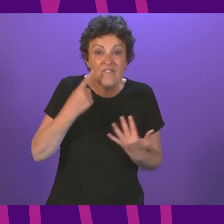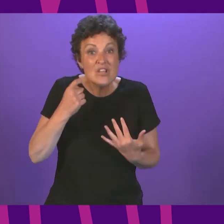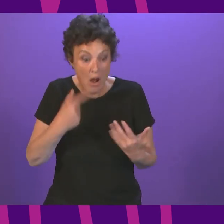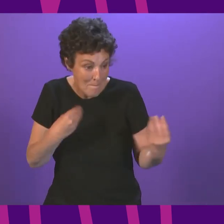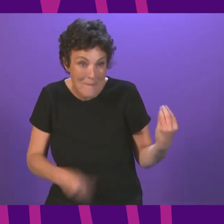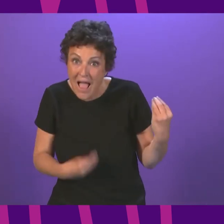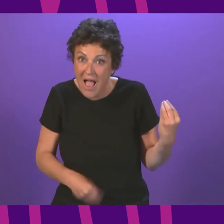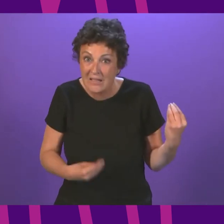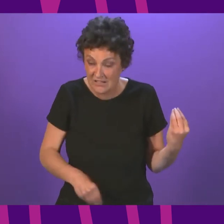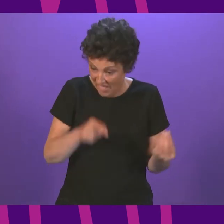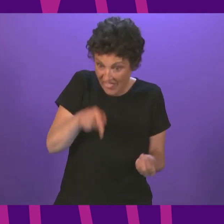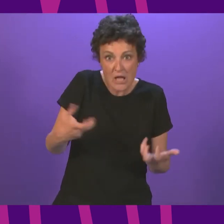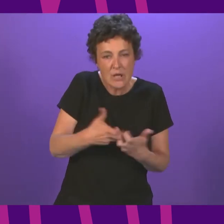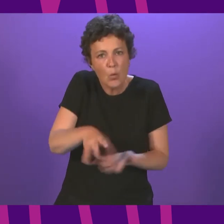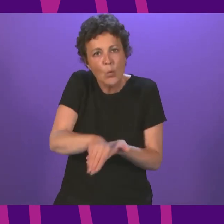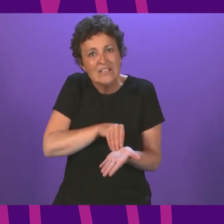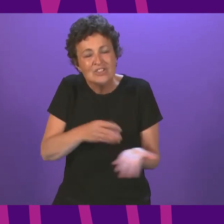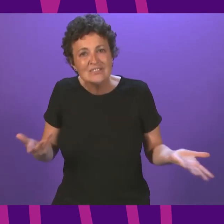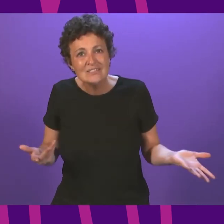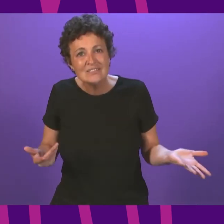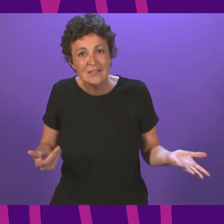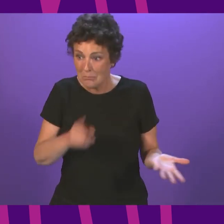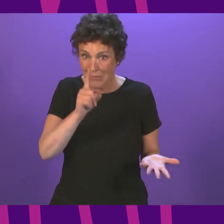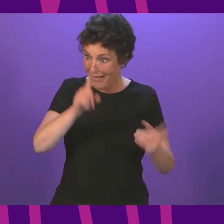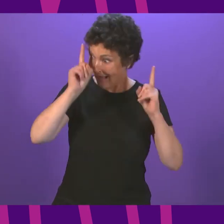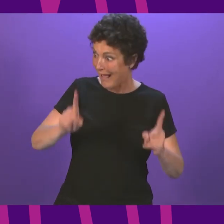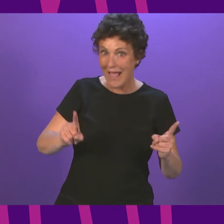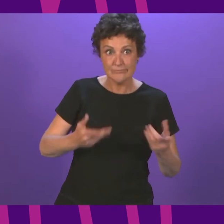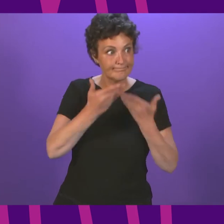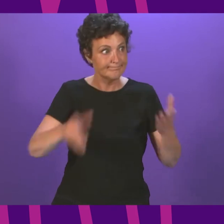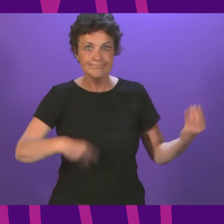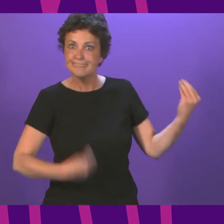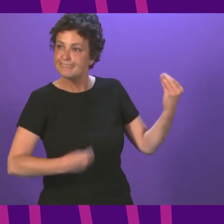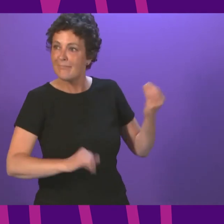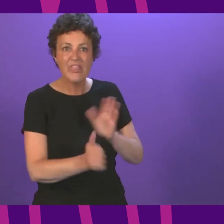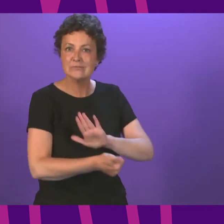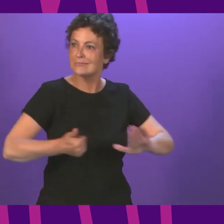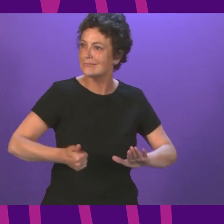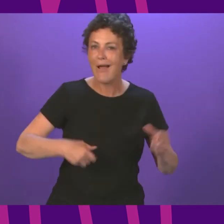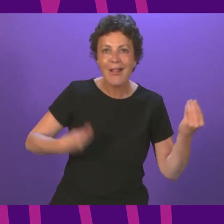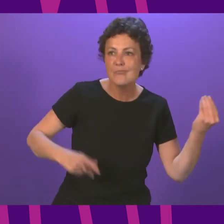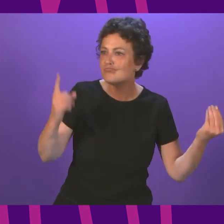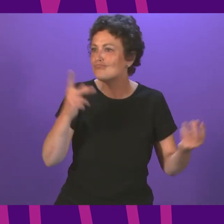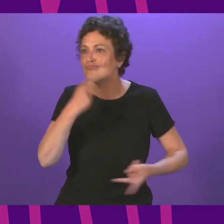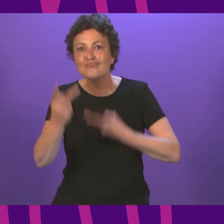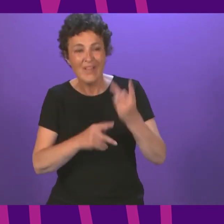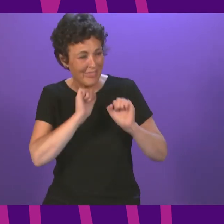music but suffer because they cannot perform. It is what they love and, unfortunately, in